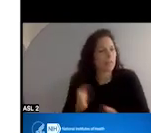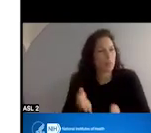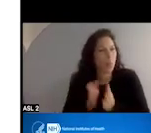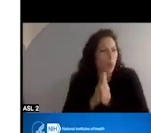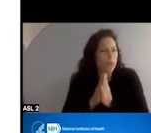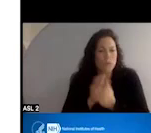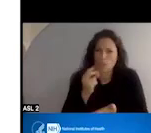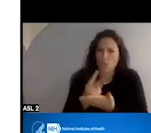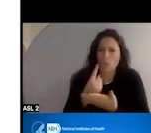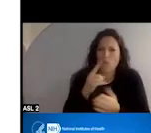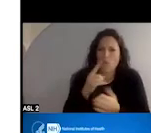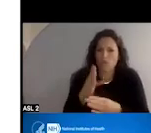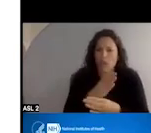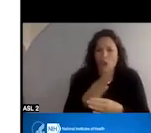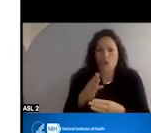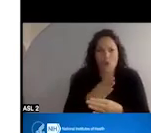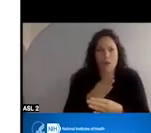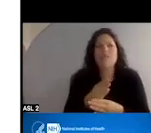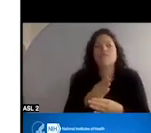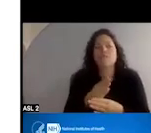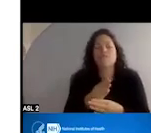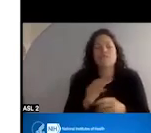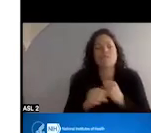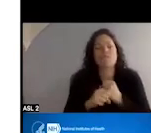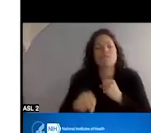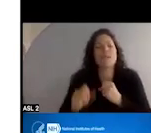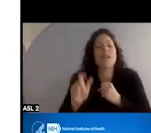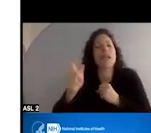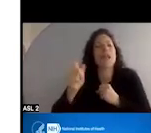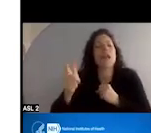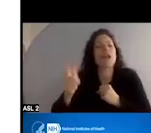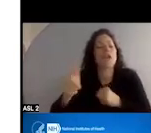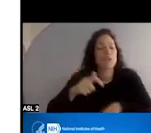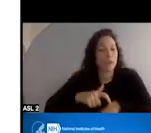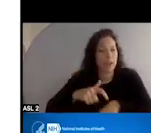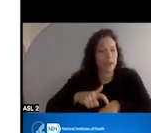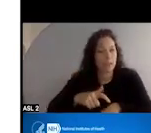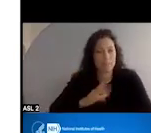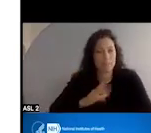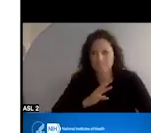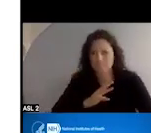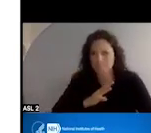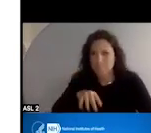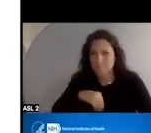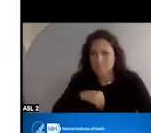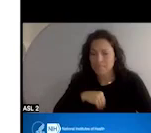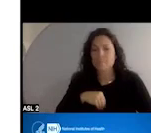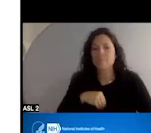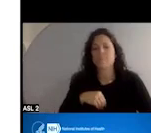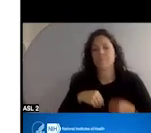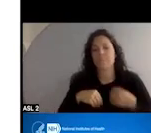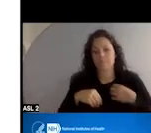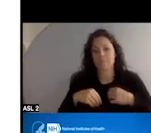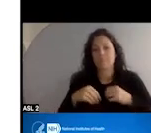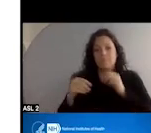for sharing to happen at that later time point at the end of the new performance period